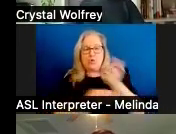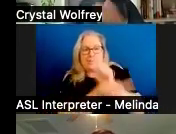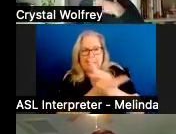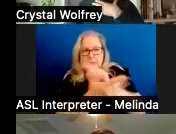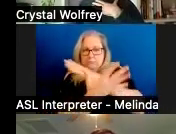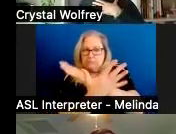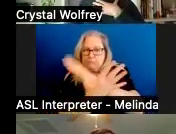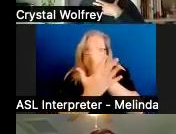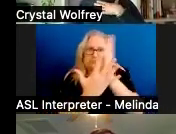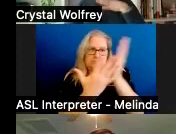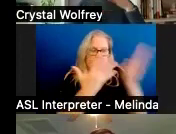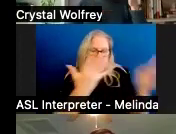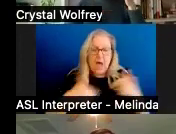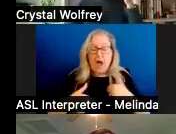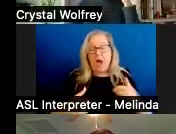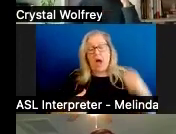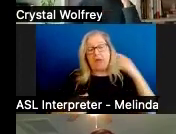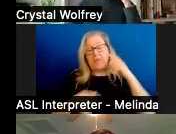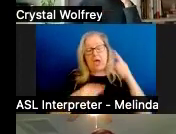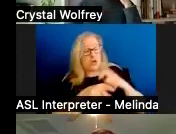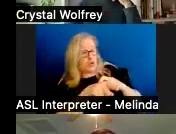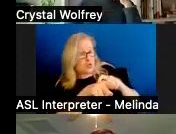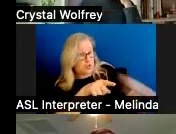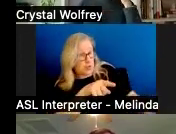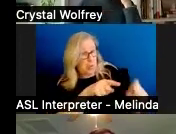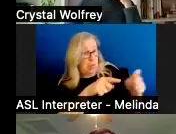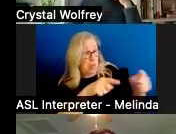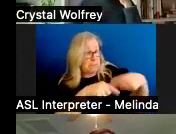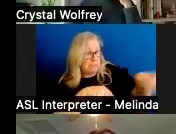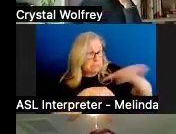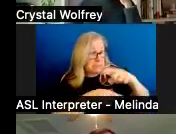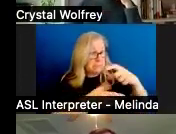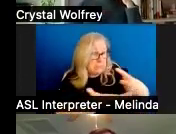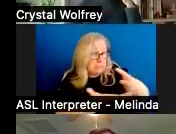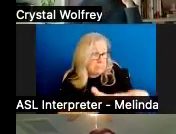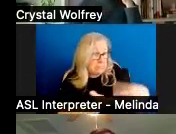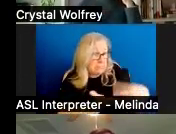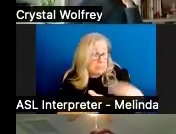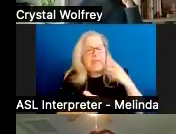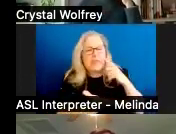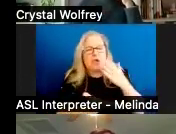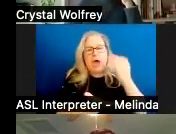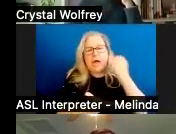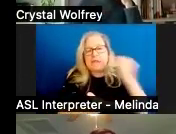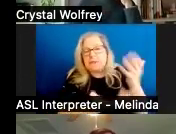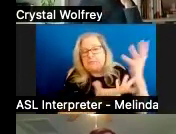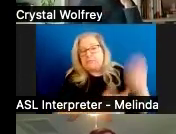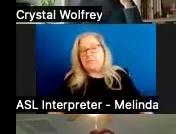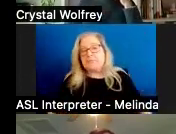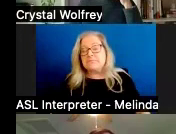I think a call with them so we can discuss the options would be a really good idea. Sean Hine: Sounds good.